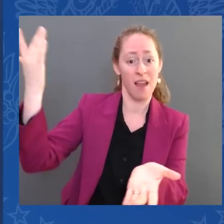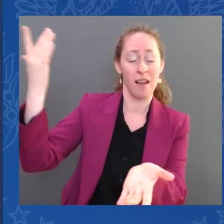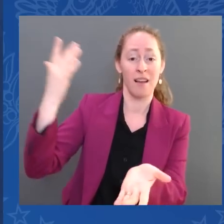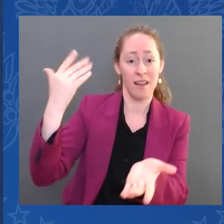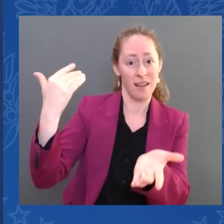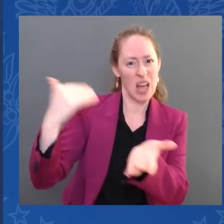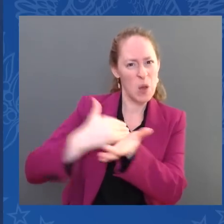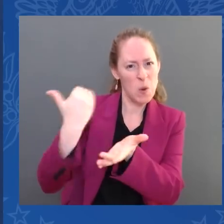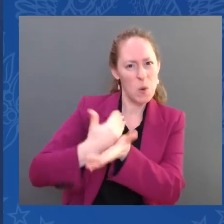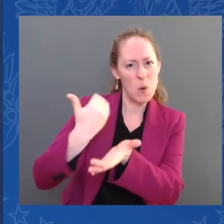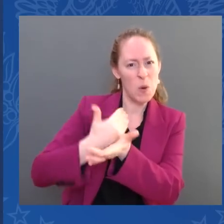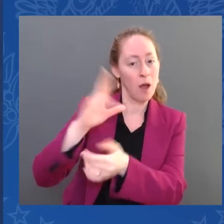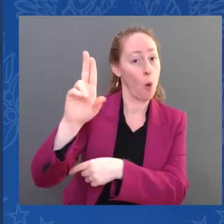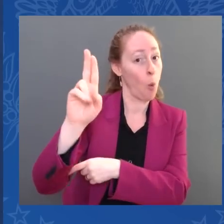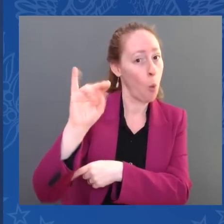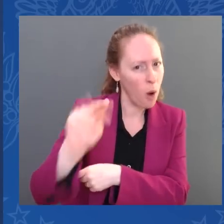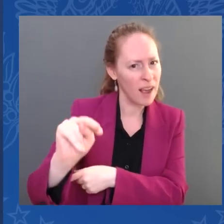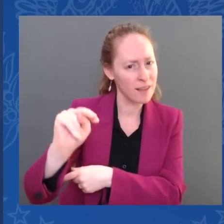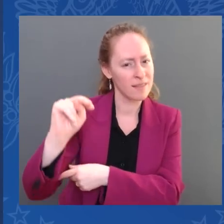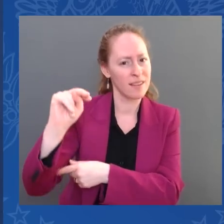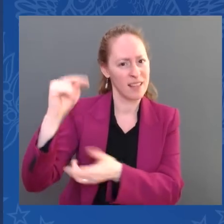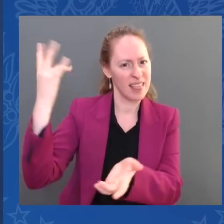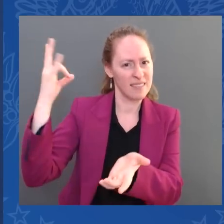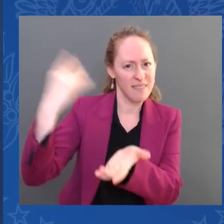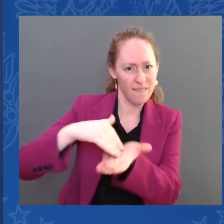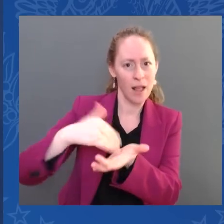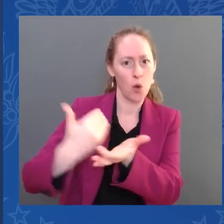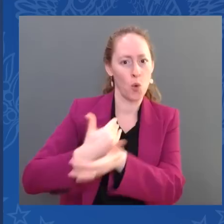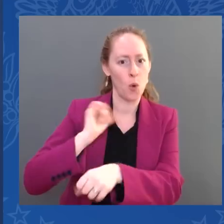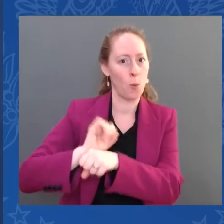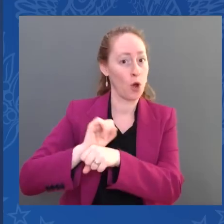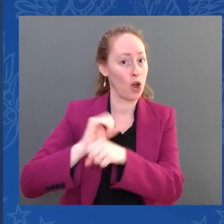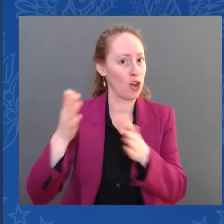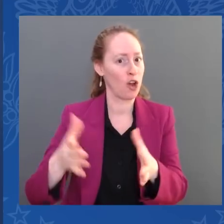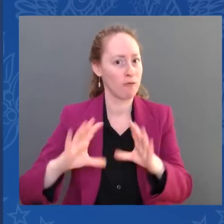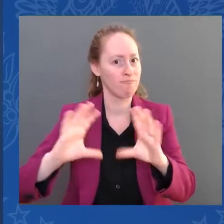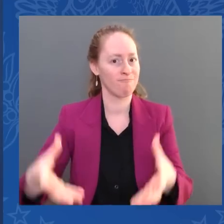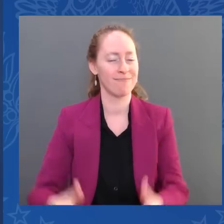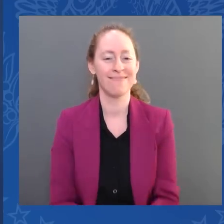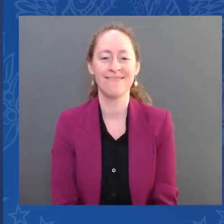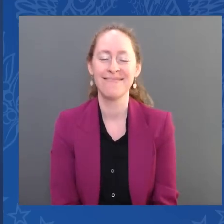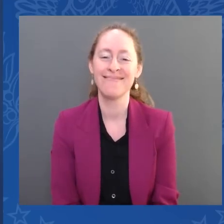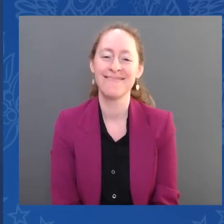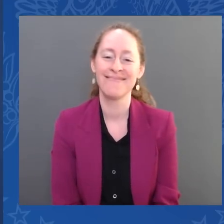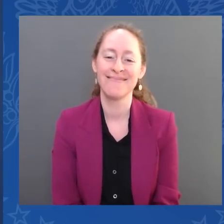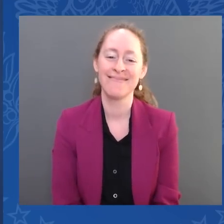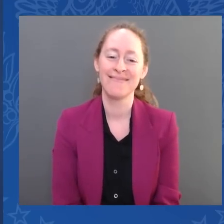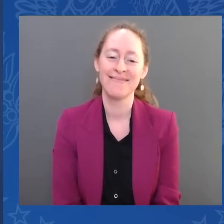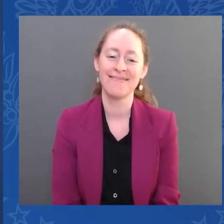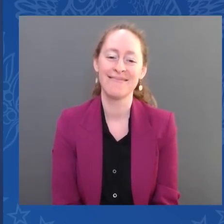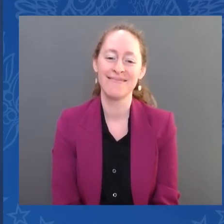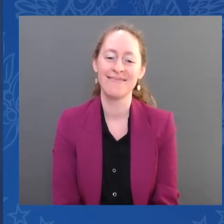The former Chrysler Corporation, Stellantis, they're also making similar investments in electric vehicles.